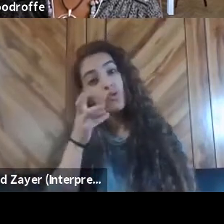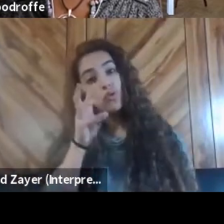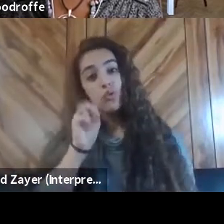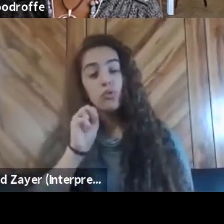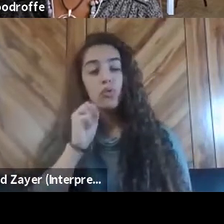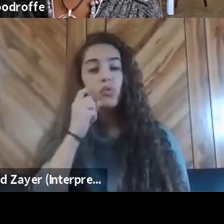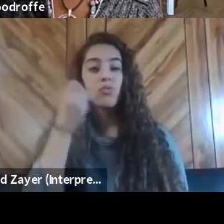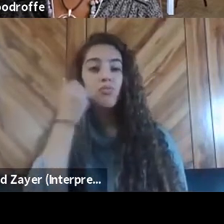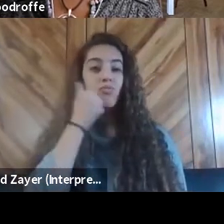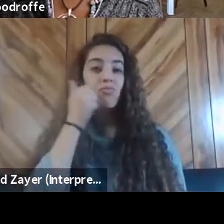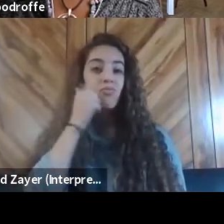you know, what he does,